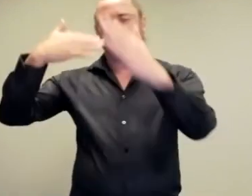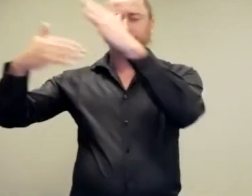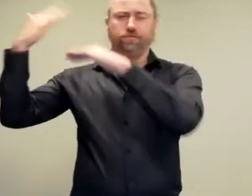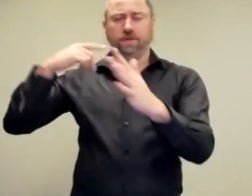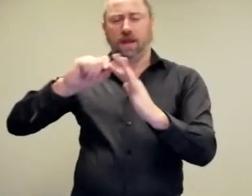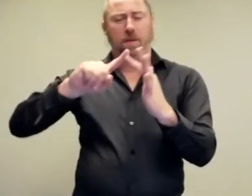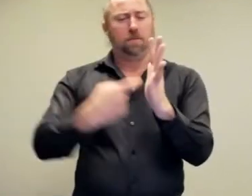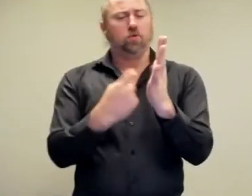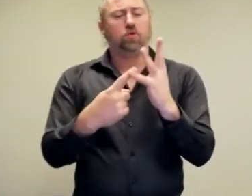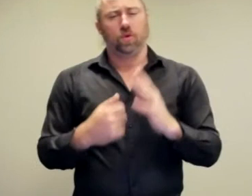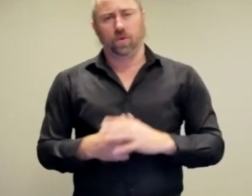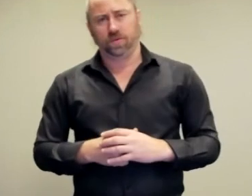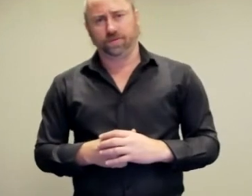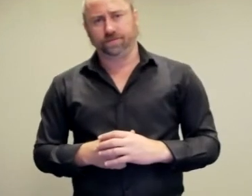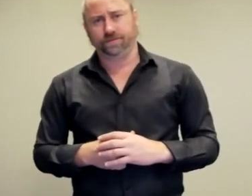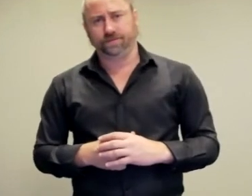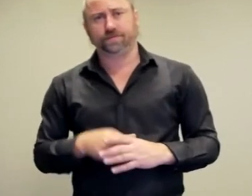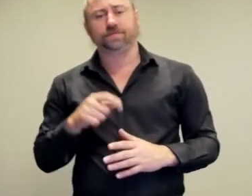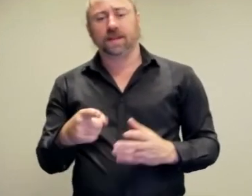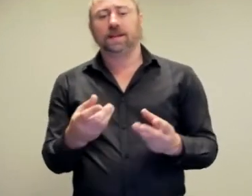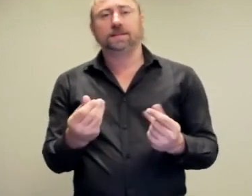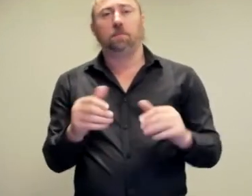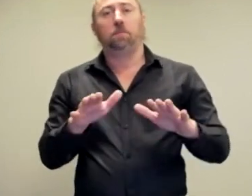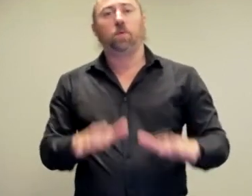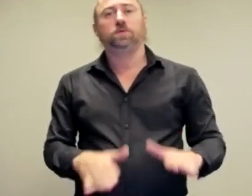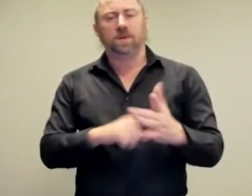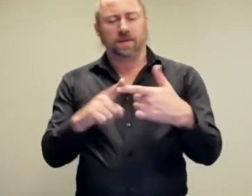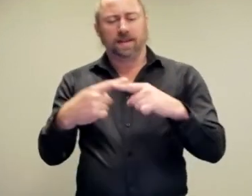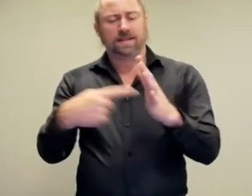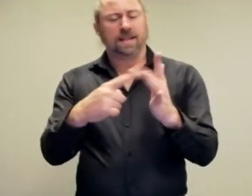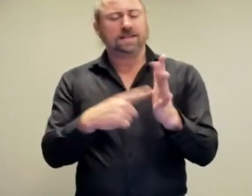are also exhibited beside her works and they're part of my personal collection.